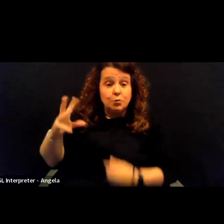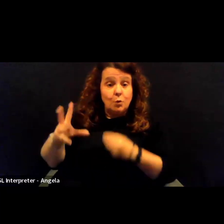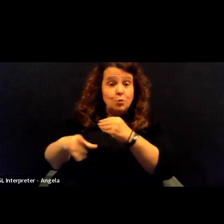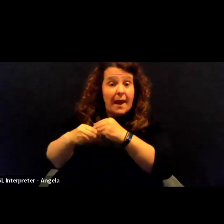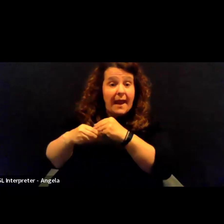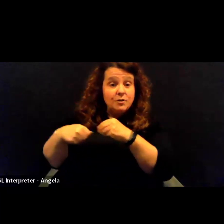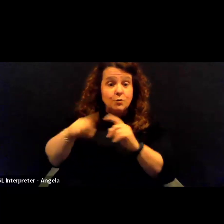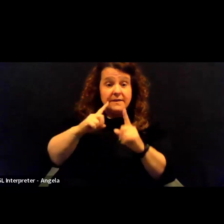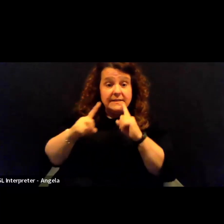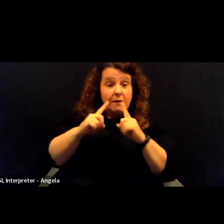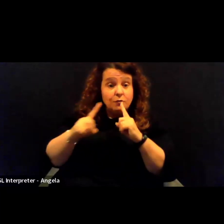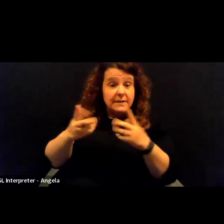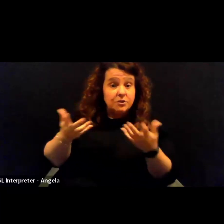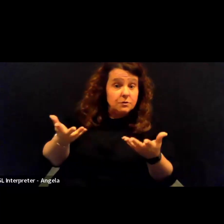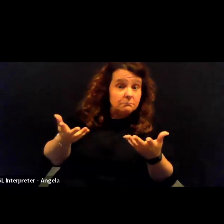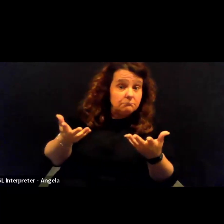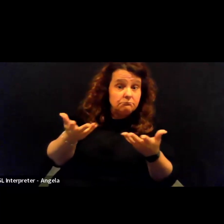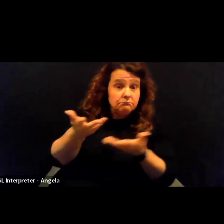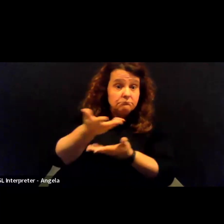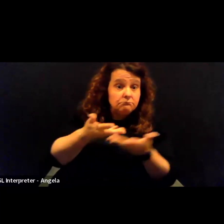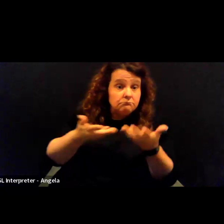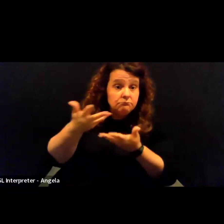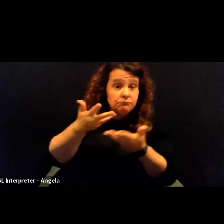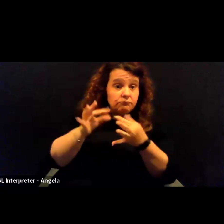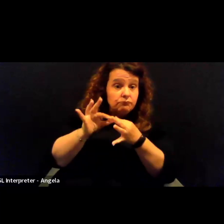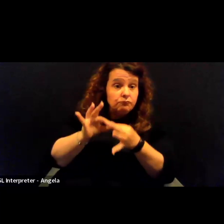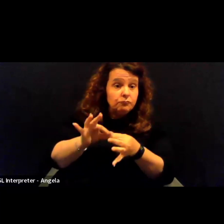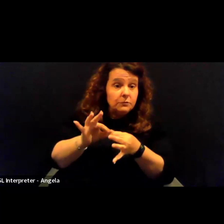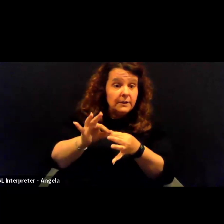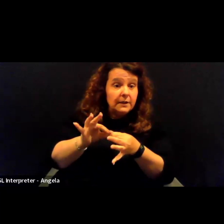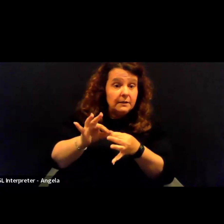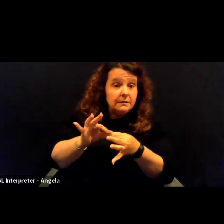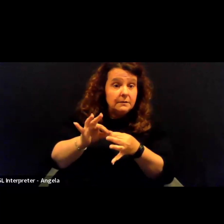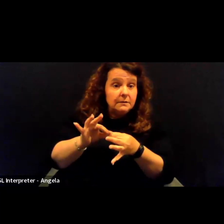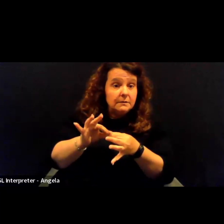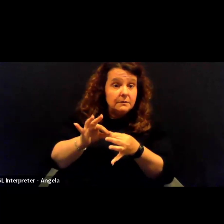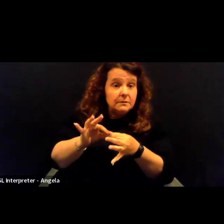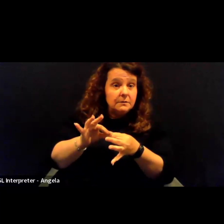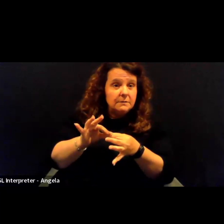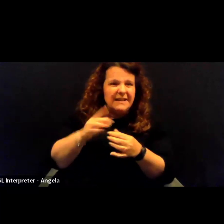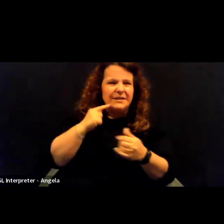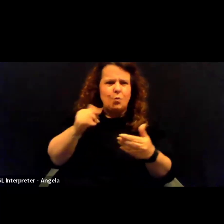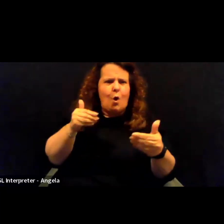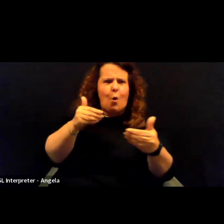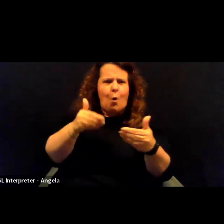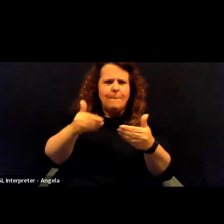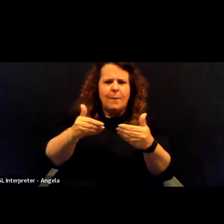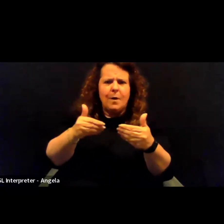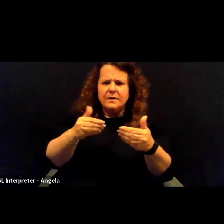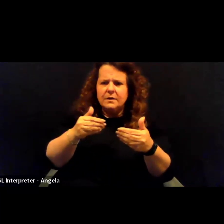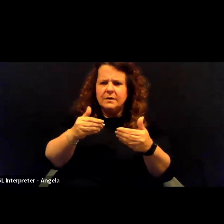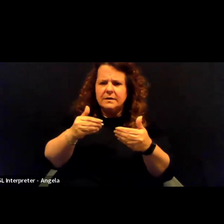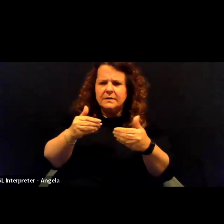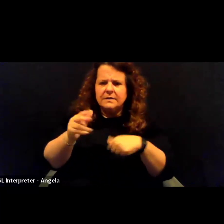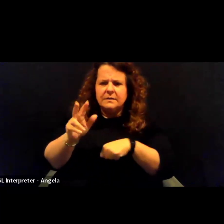conversation or to, you know, about, I think we're almost at about to start the Q and a session.